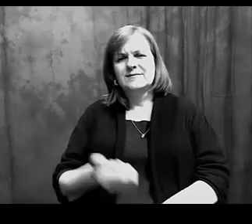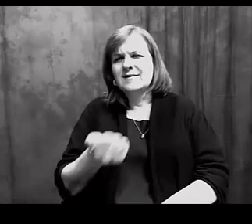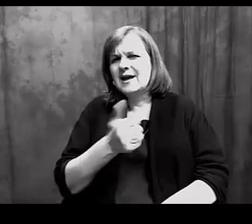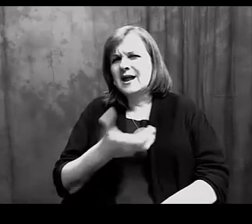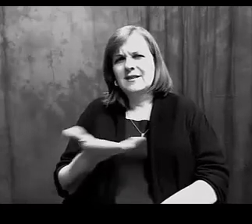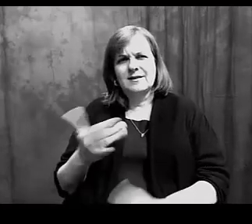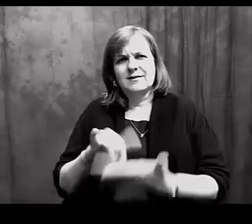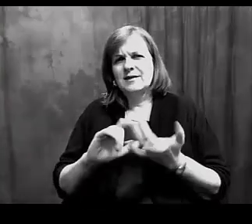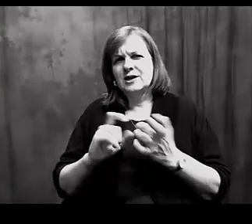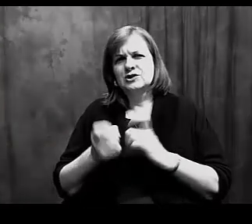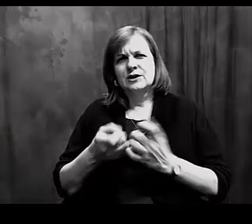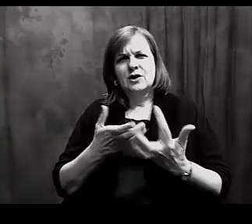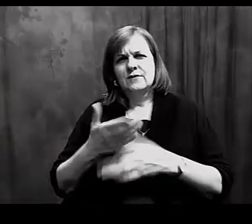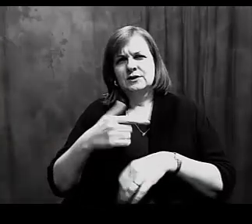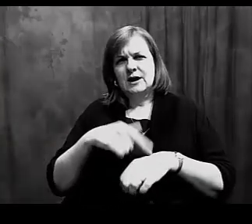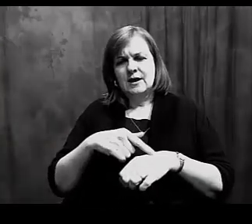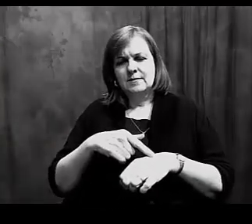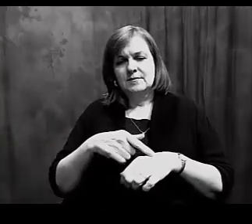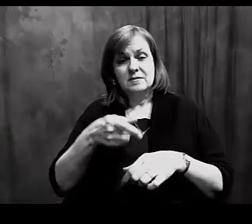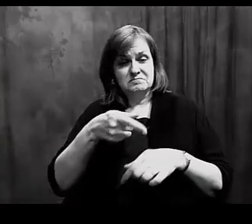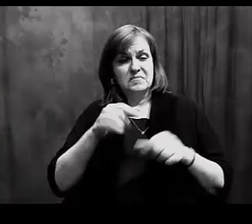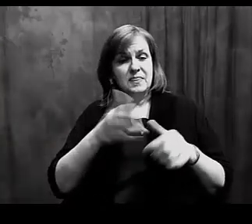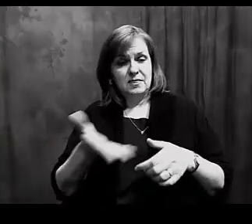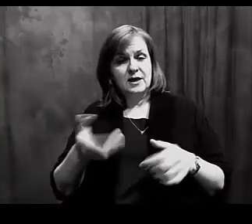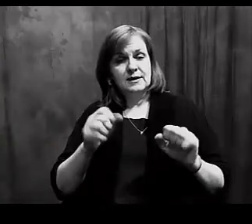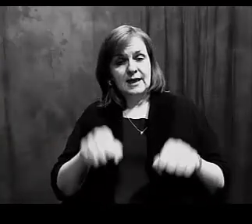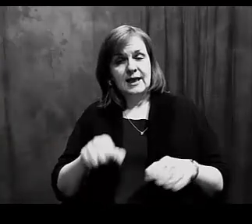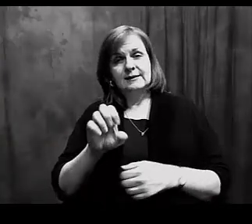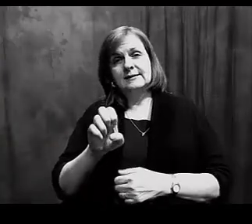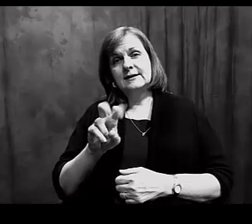so anything that changes over time we can talk about evolving